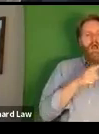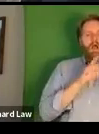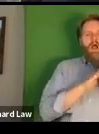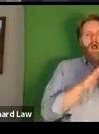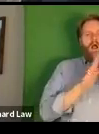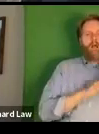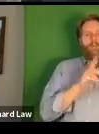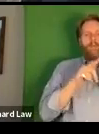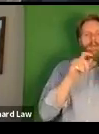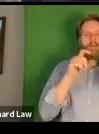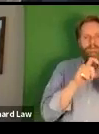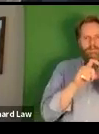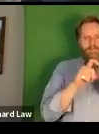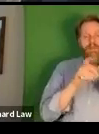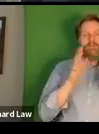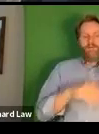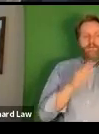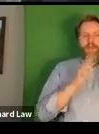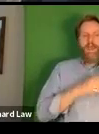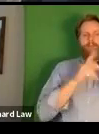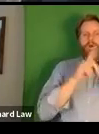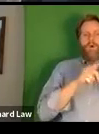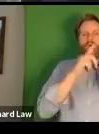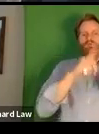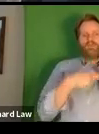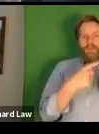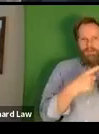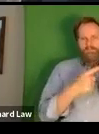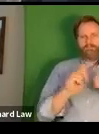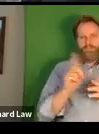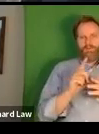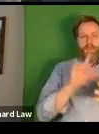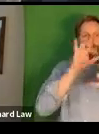asks my question is about the living wage I'm on the minimum wage now with